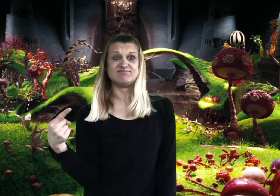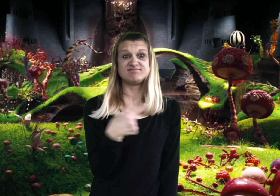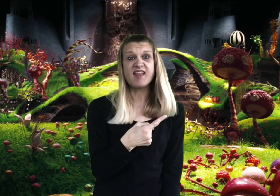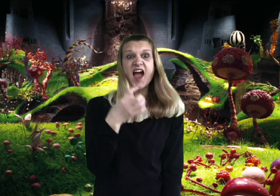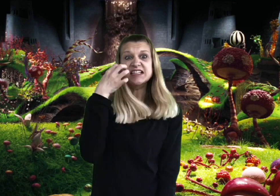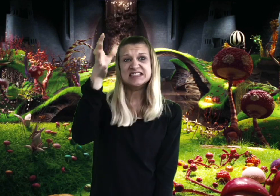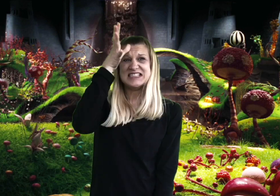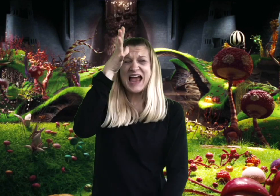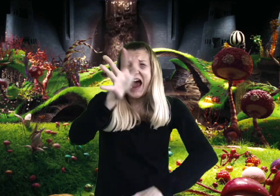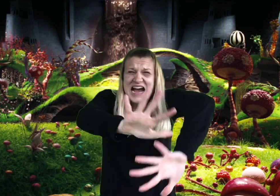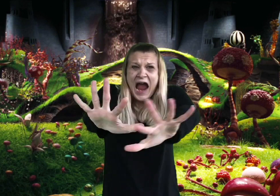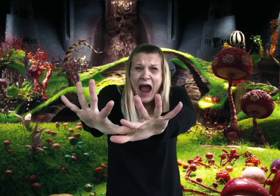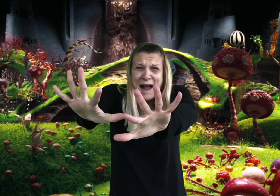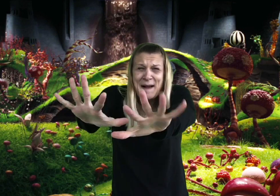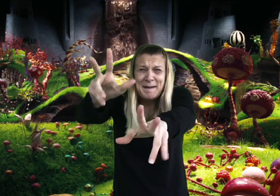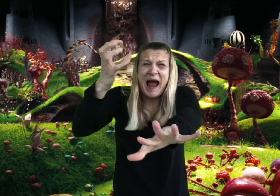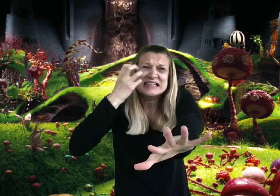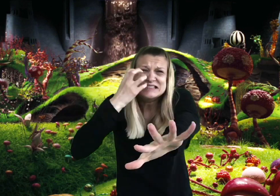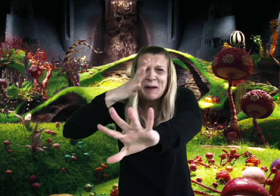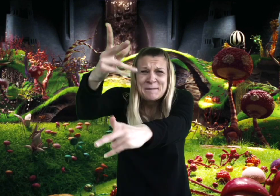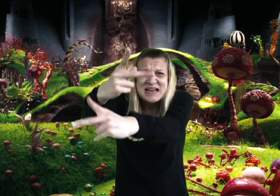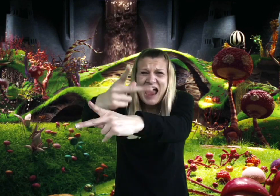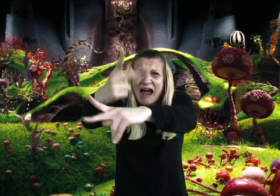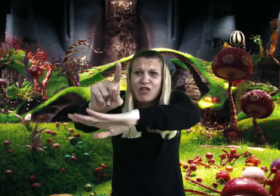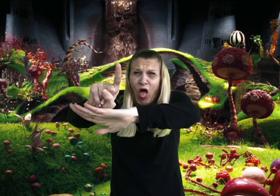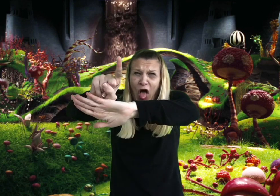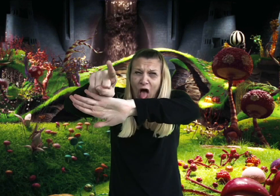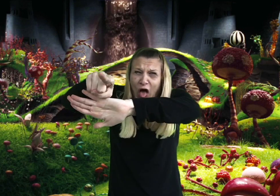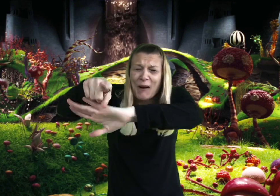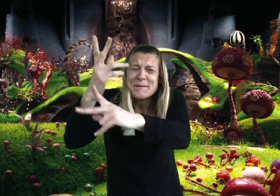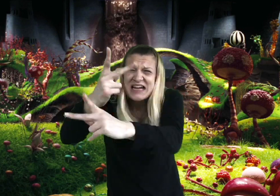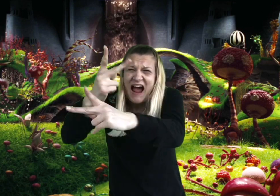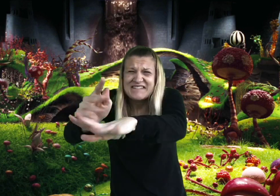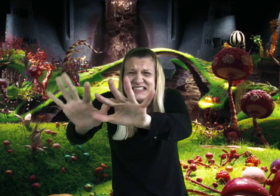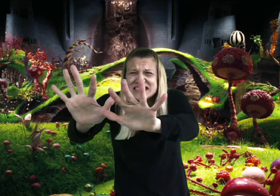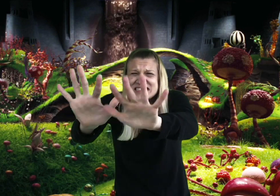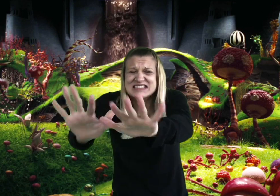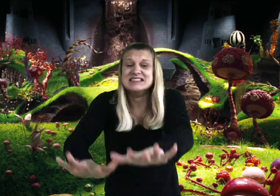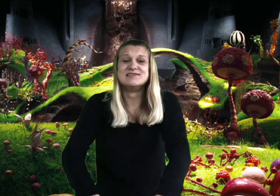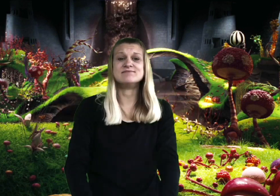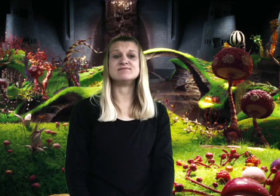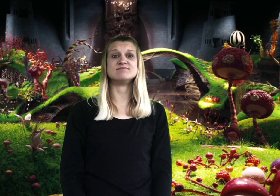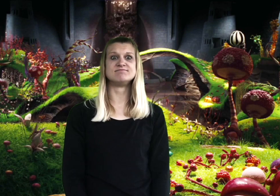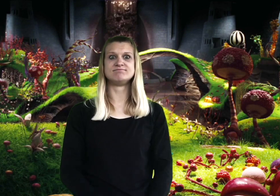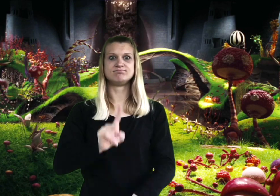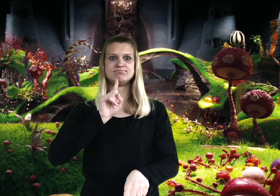"Be careful, Augustus!" shouted Mr. Gloop. "You’re leaning too far out!"